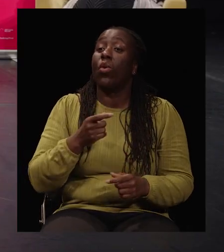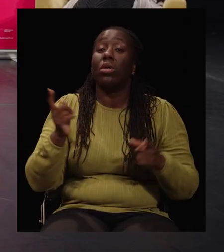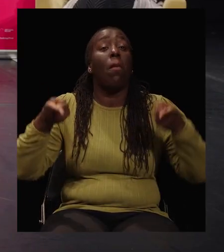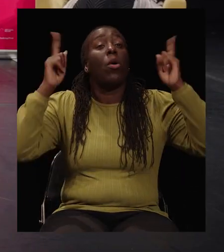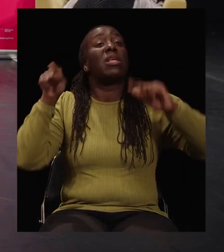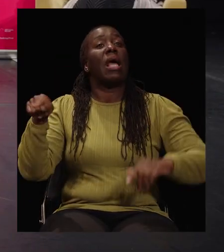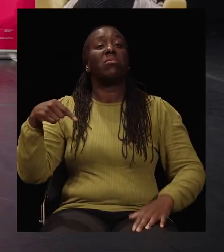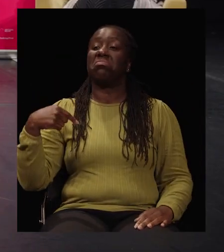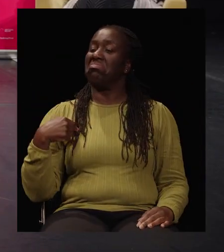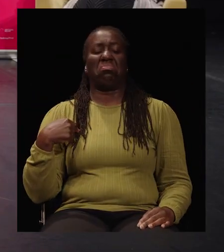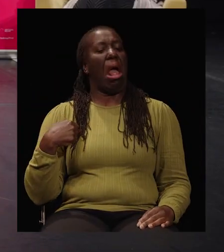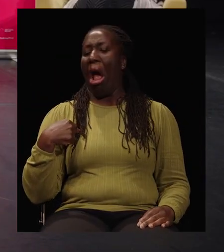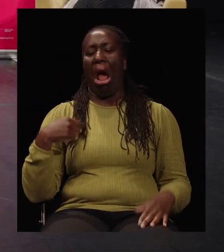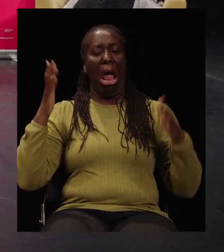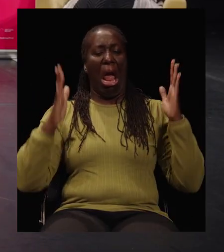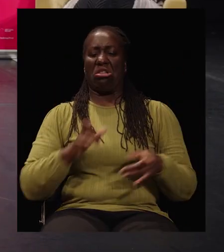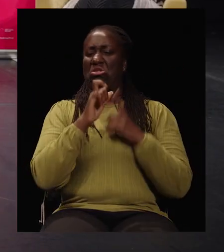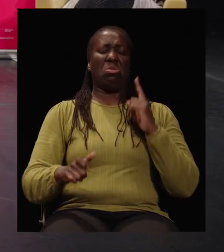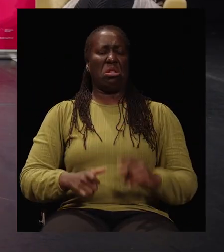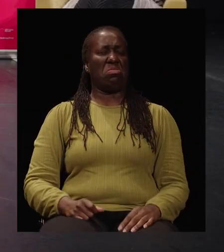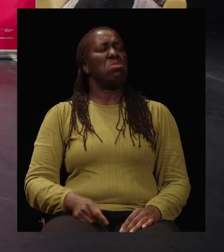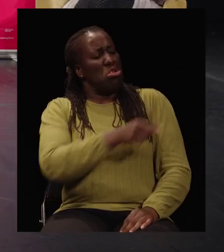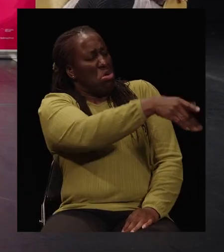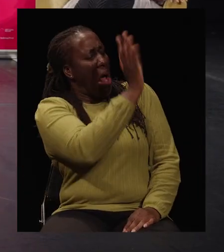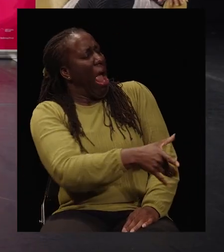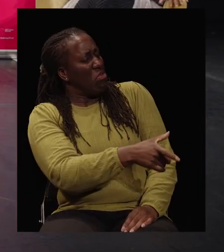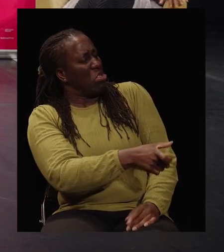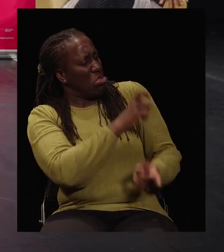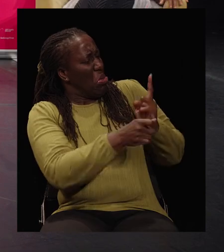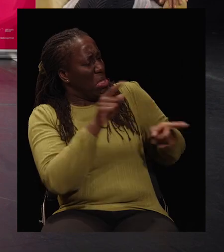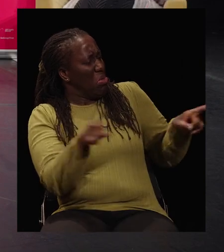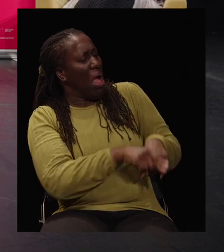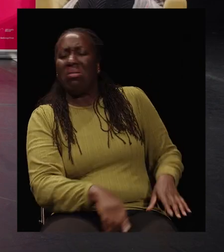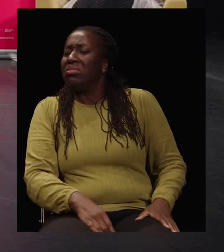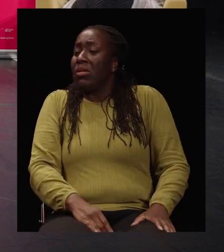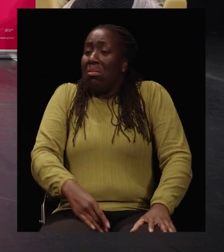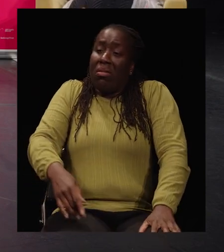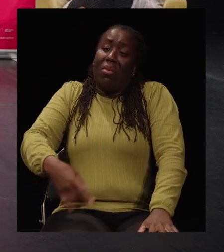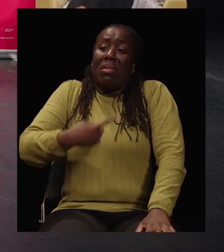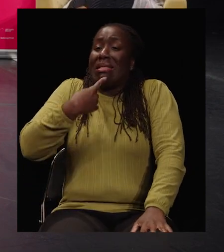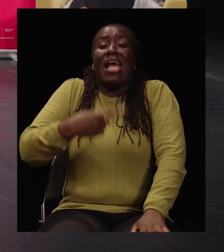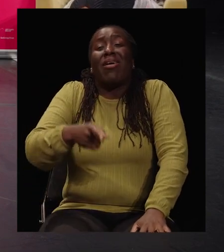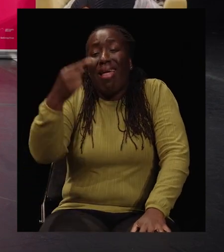well, I had to do it, so you have to do it too, but they didn't have- Think of all that experience you're getting. I know, but they didn't have to do it,